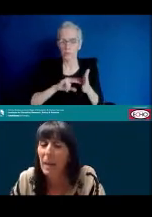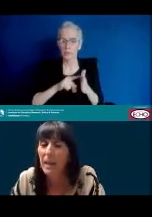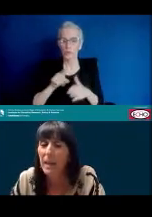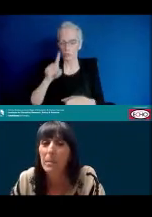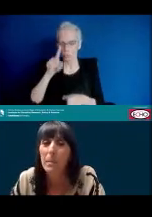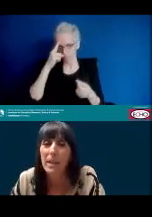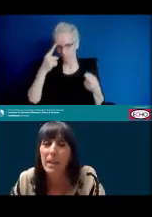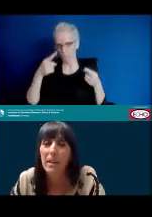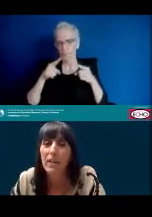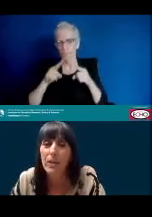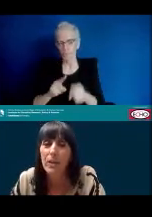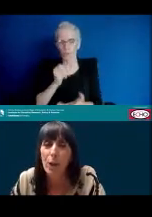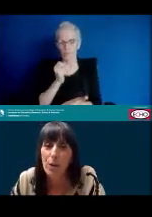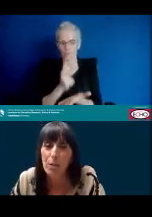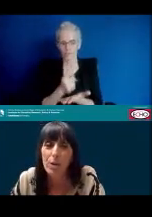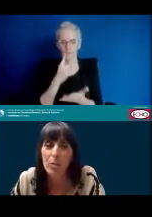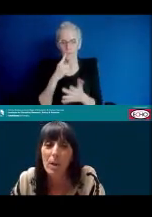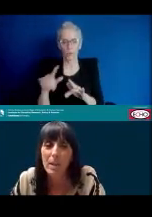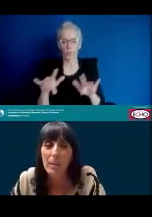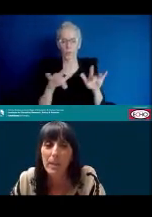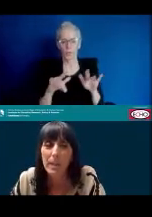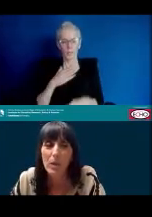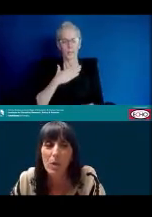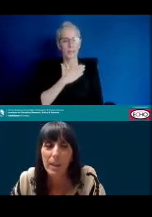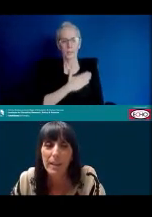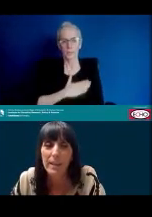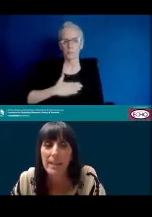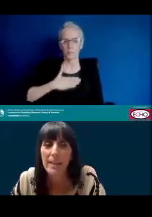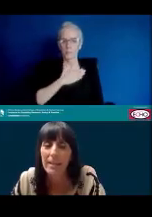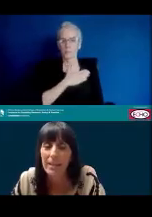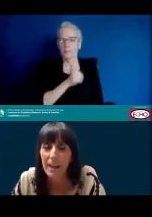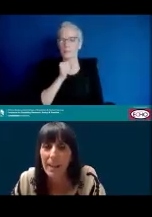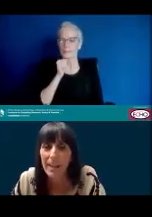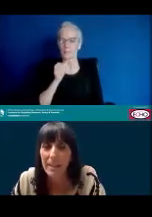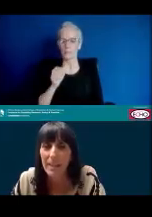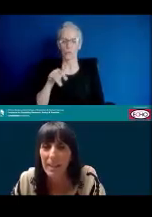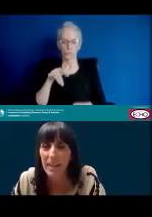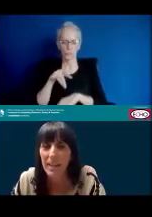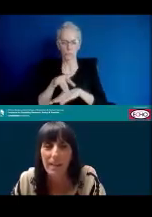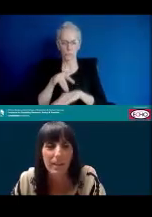button. But if you don't want to be recorded, I guess disconnect